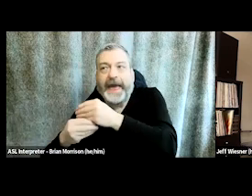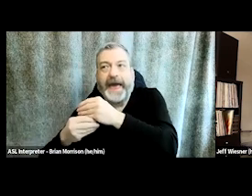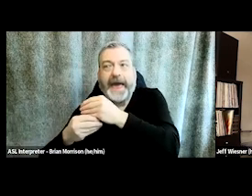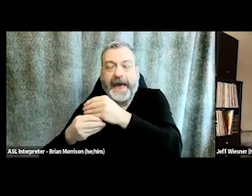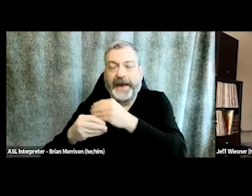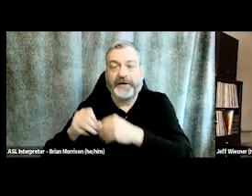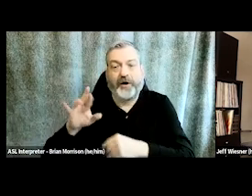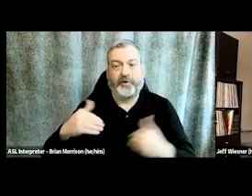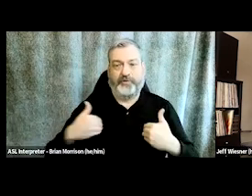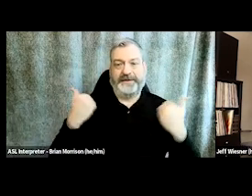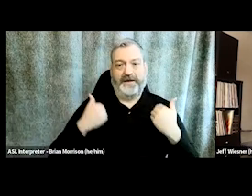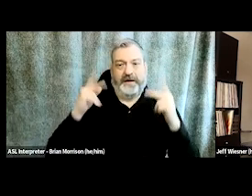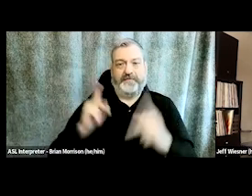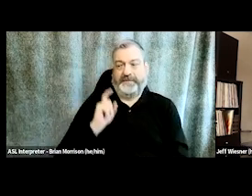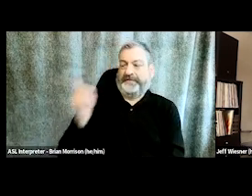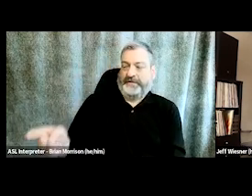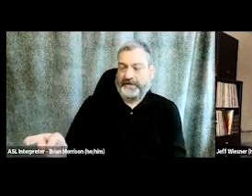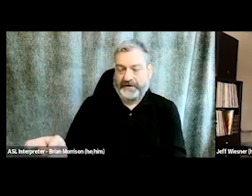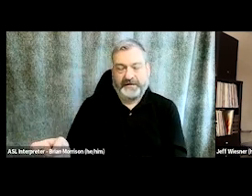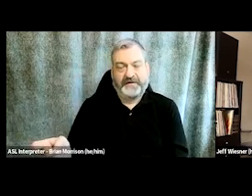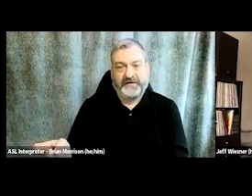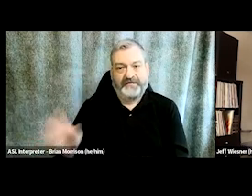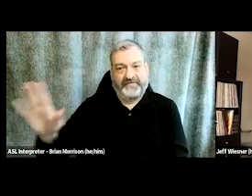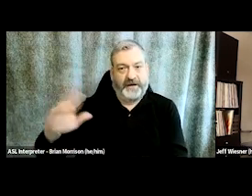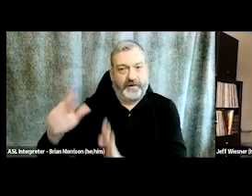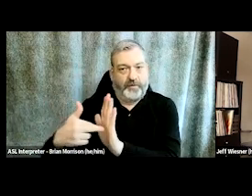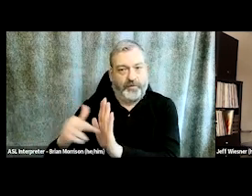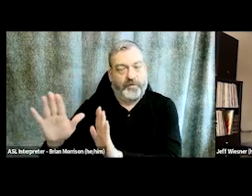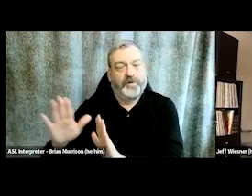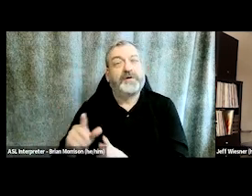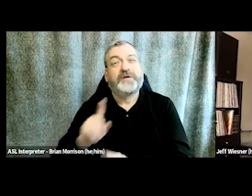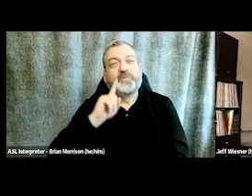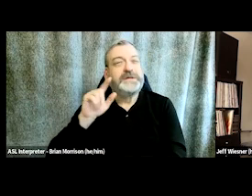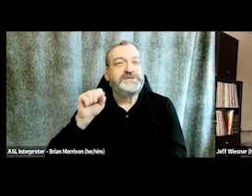And it's understandable because generally social media, we see it as a casual or